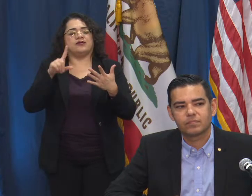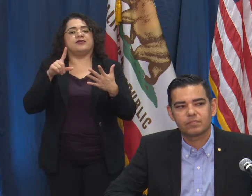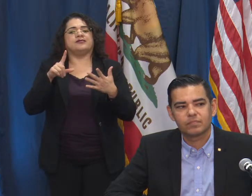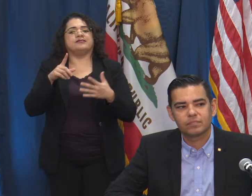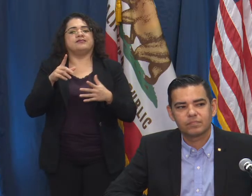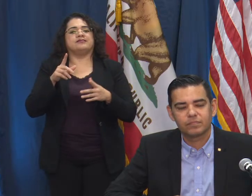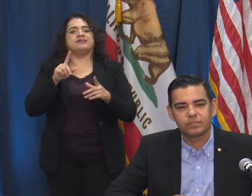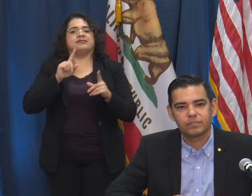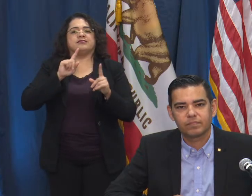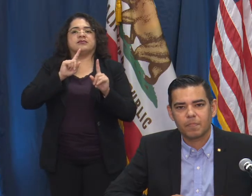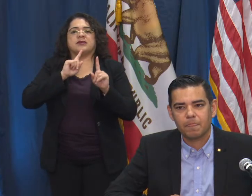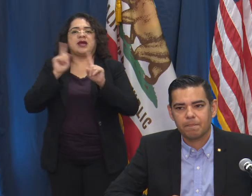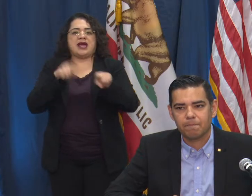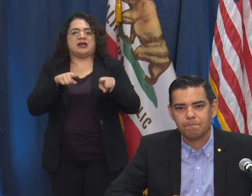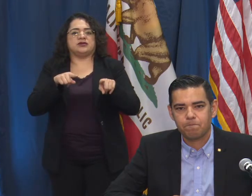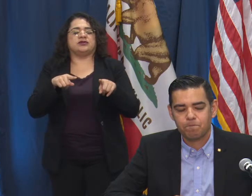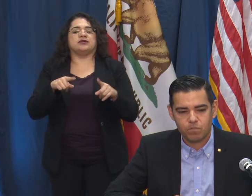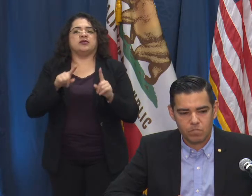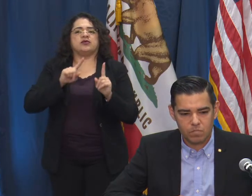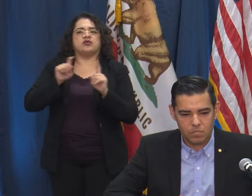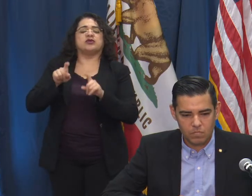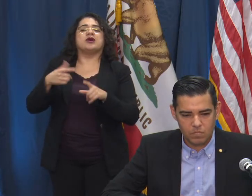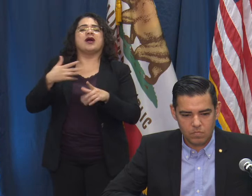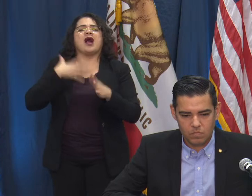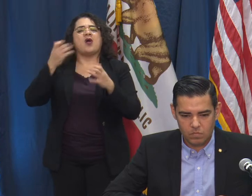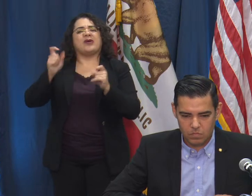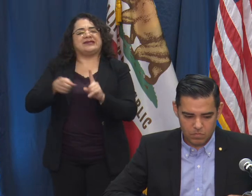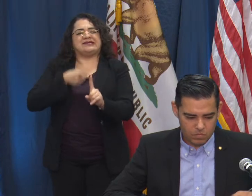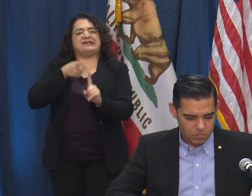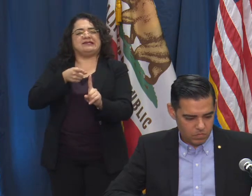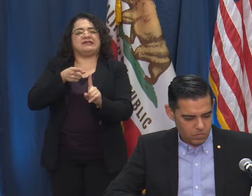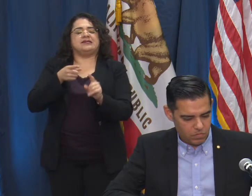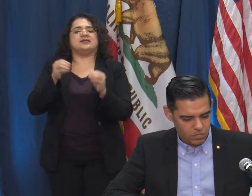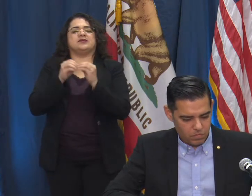kind of trying to drill down a little bit more specifically on something that